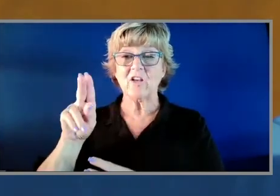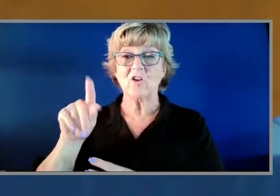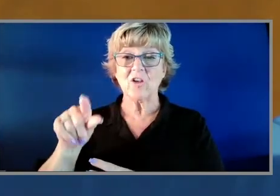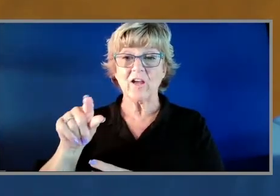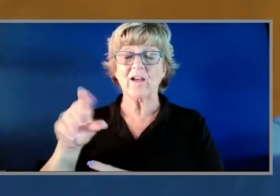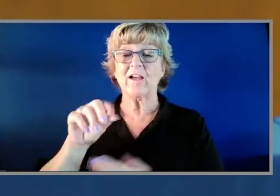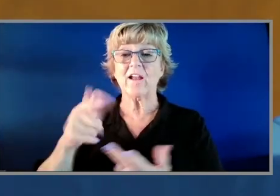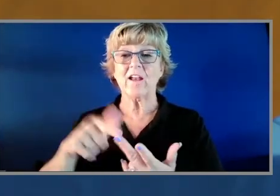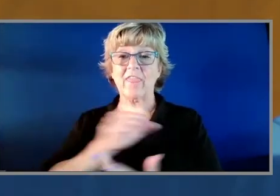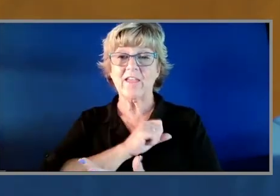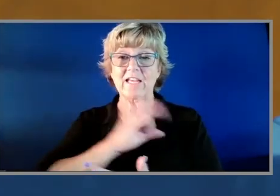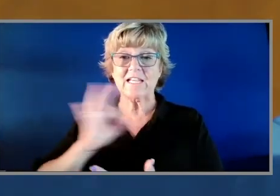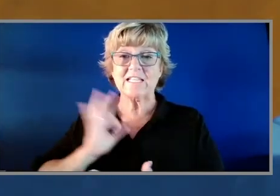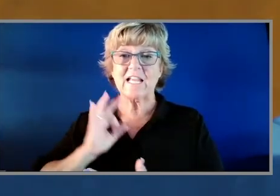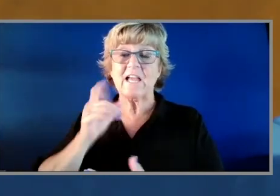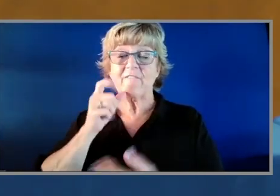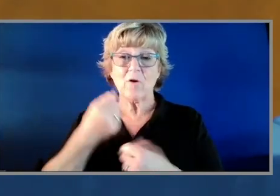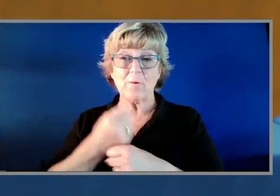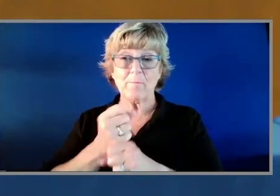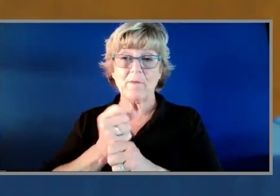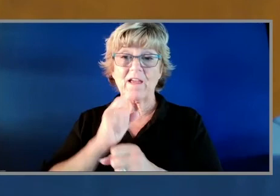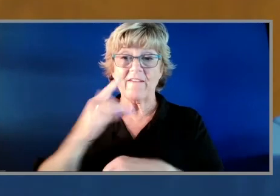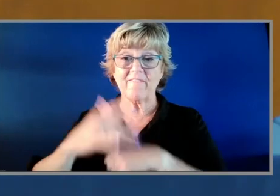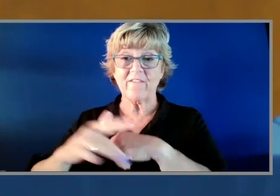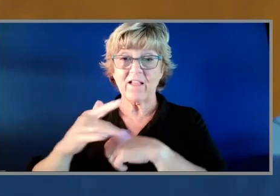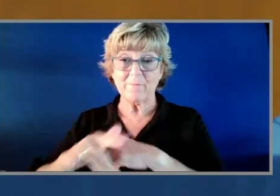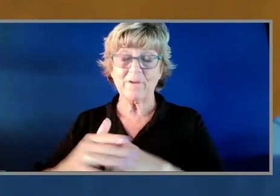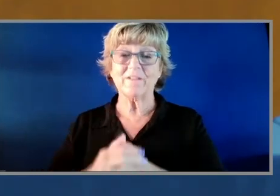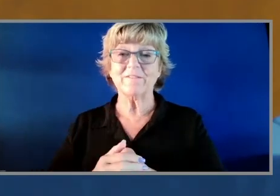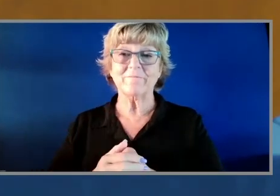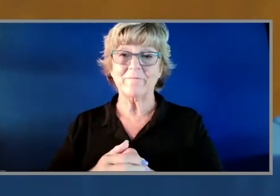Studio: And thank you Courtney and Doug and certainly all of our staff that made all this possible, including clear to the